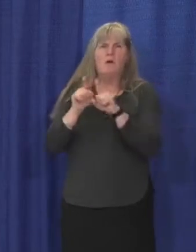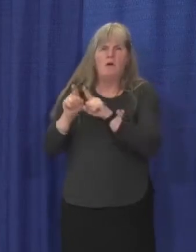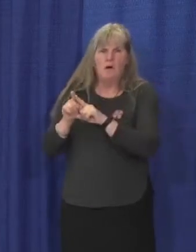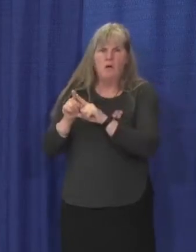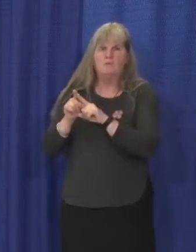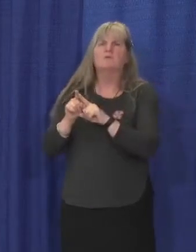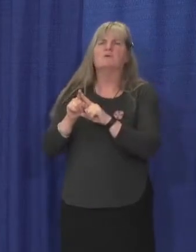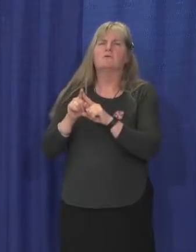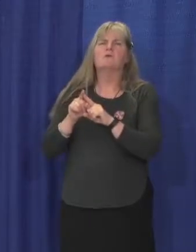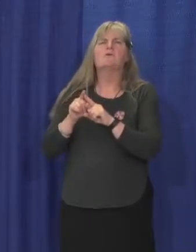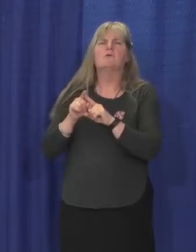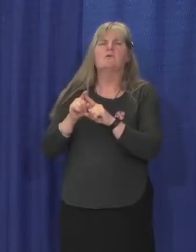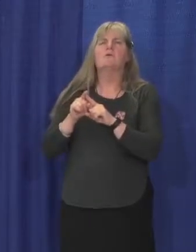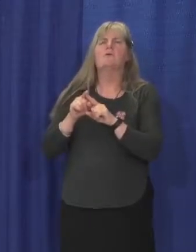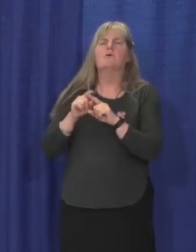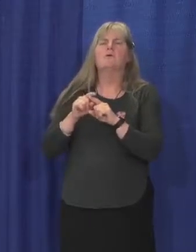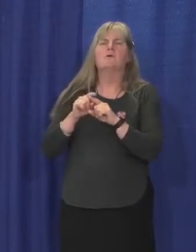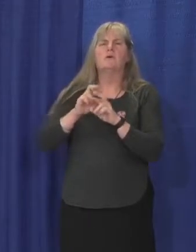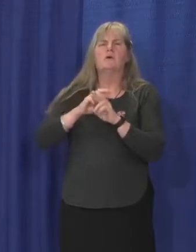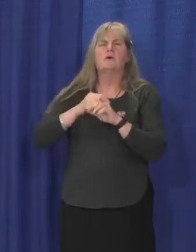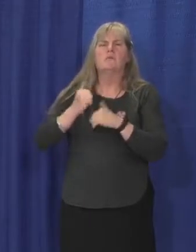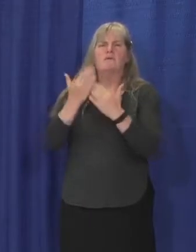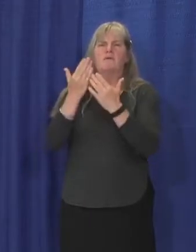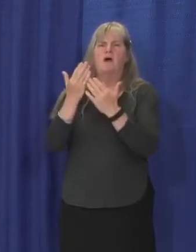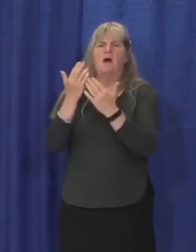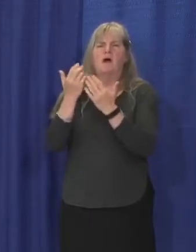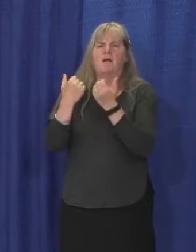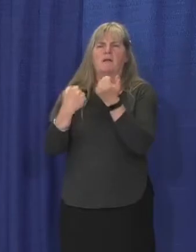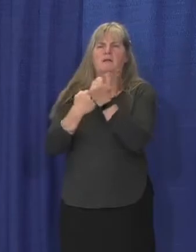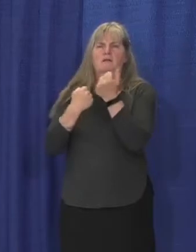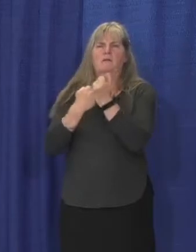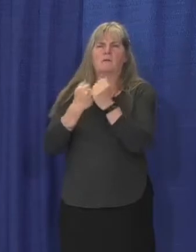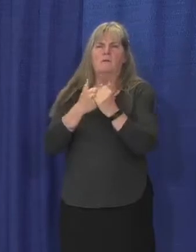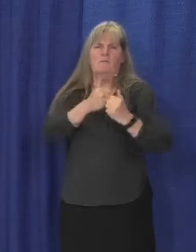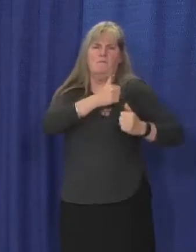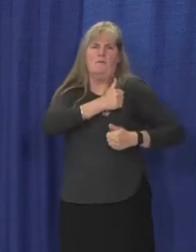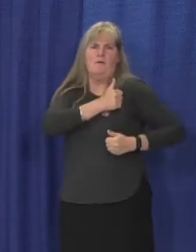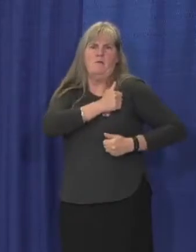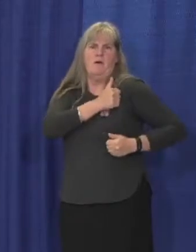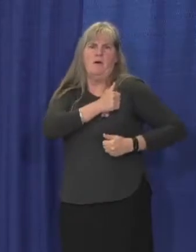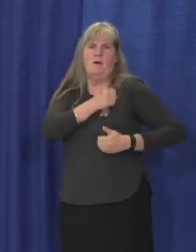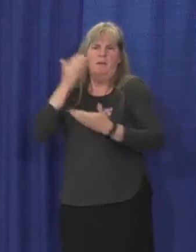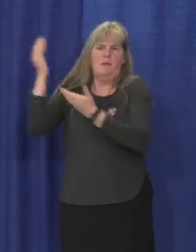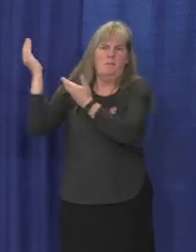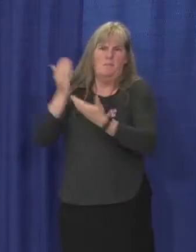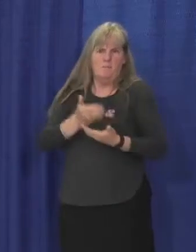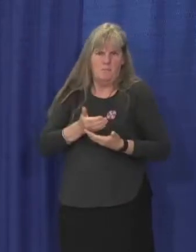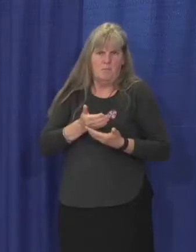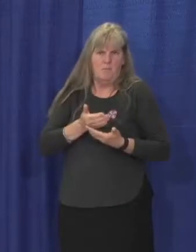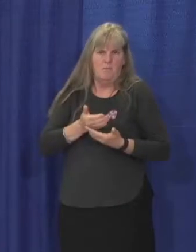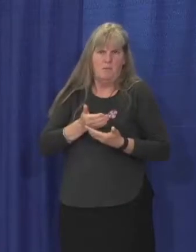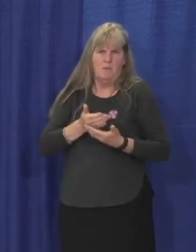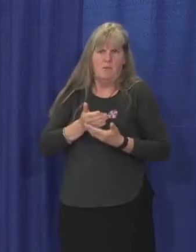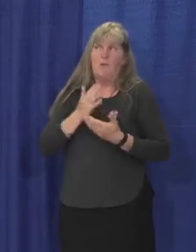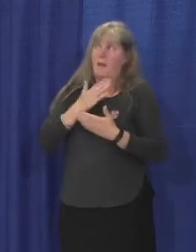responding with respect to our flood relief request with some Canadian forces staff and all of